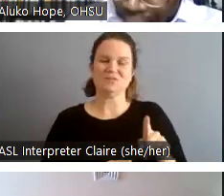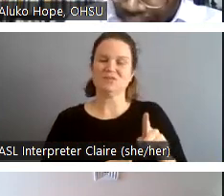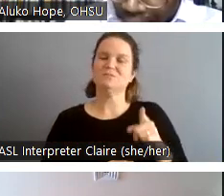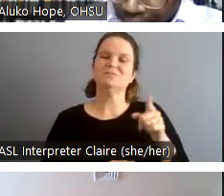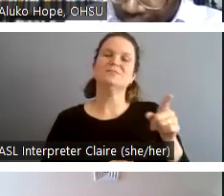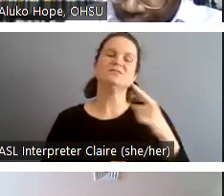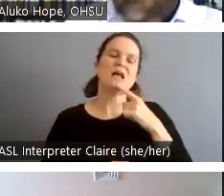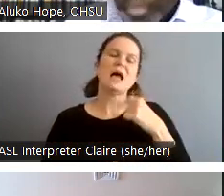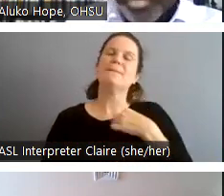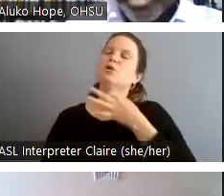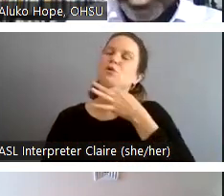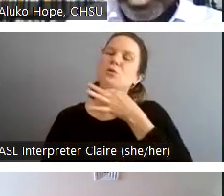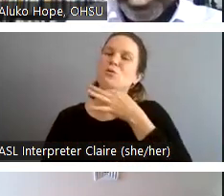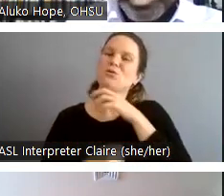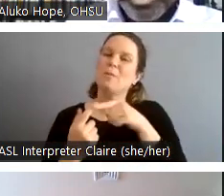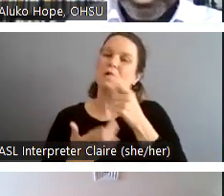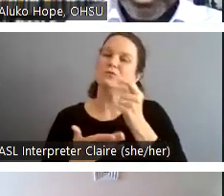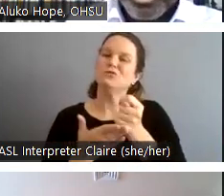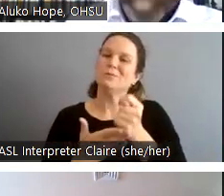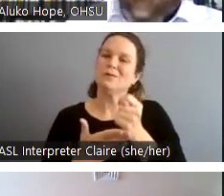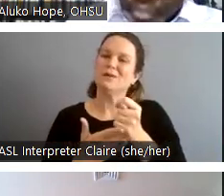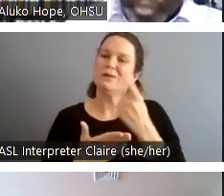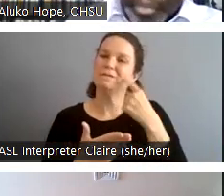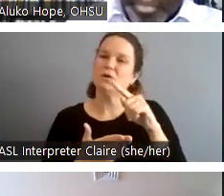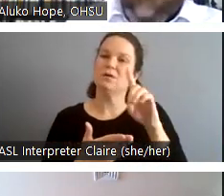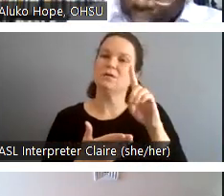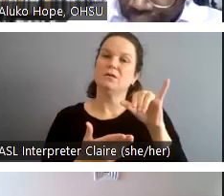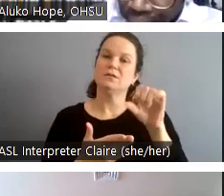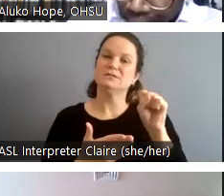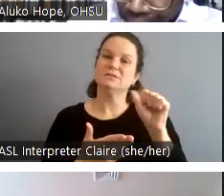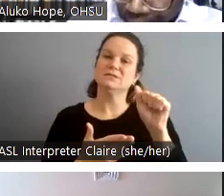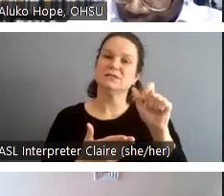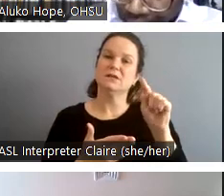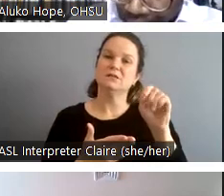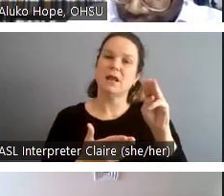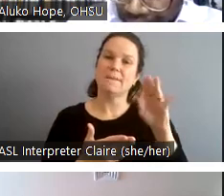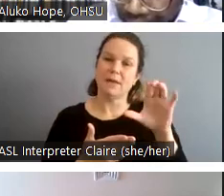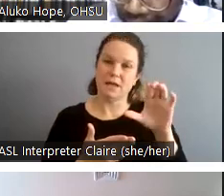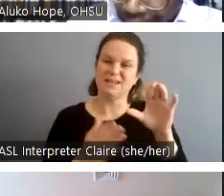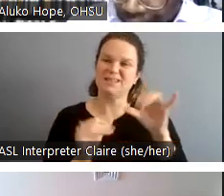"I'm curious about the treatment for the